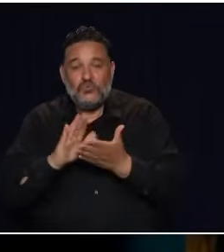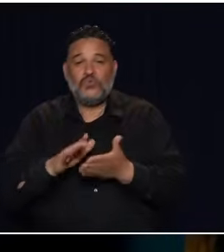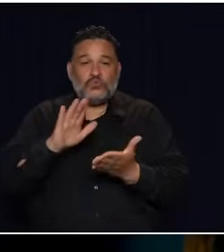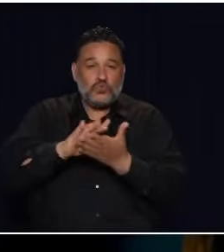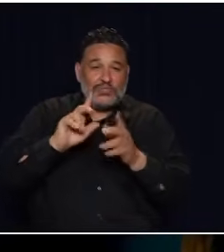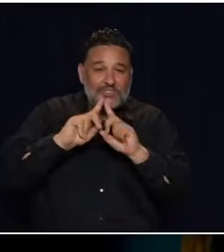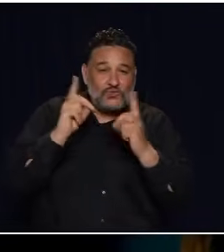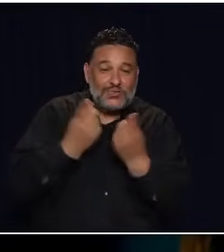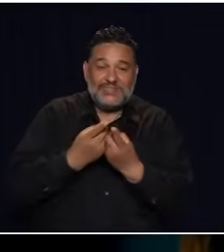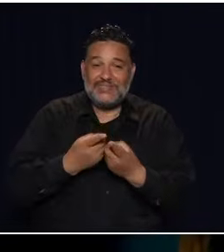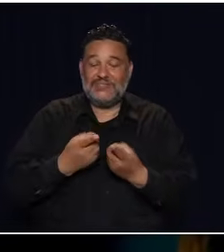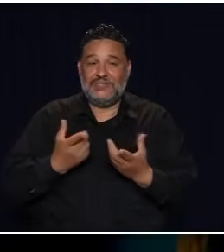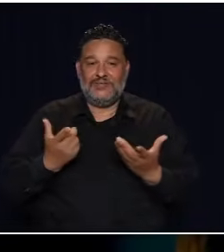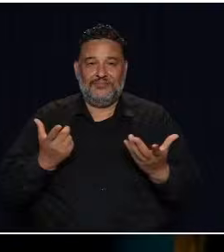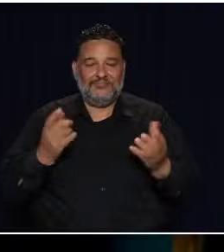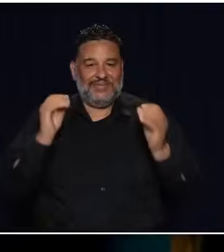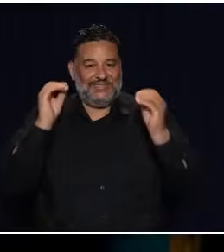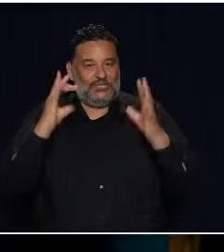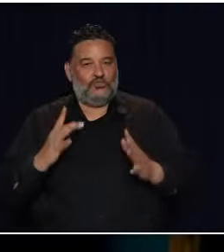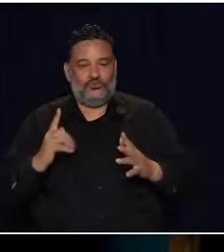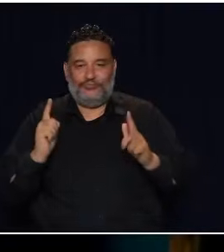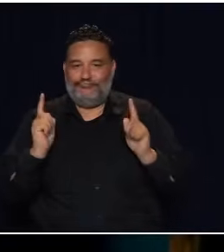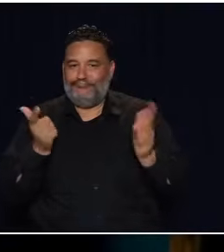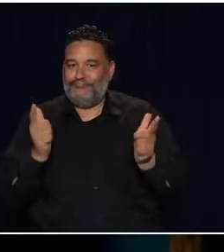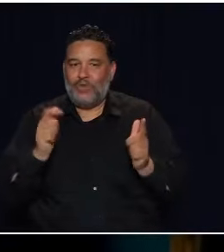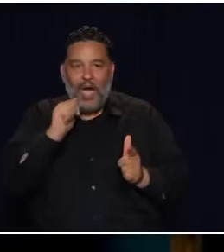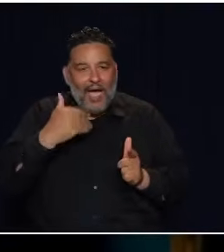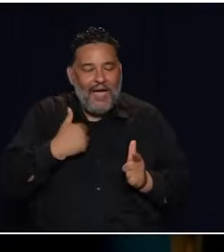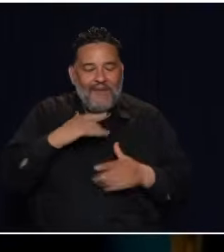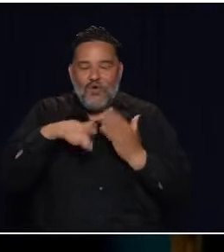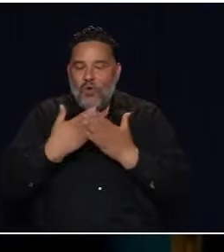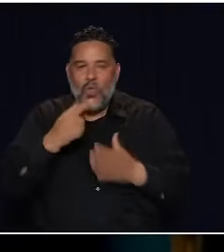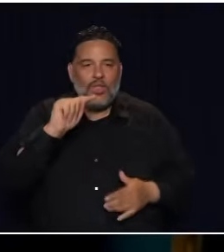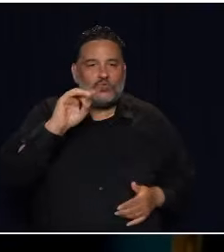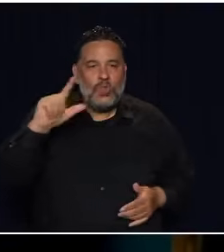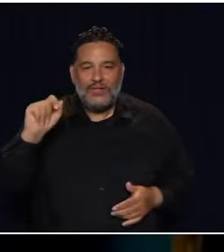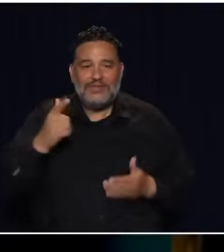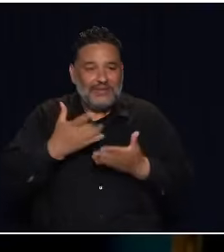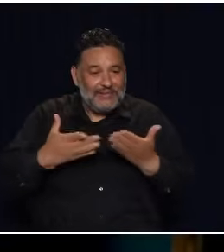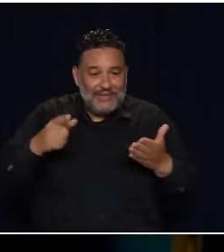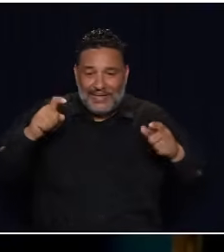OUR PUBLIC SCHOOLS AND OUR SCHOOL DISTRICTS, THE TEACHERS